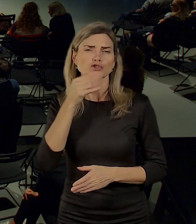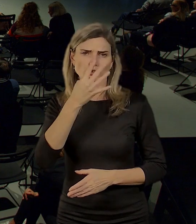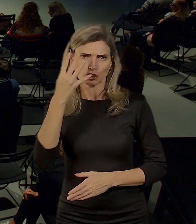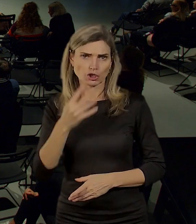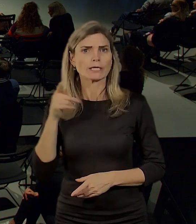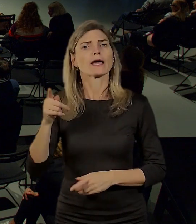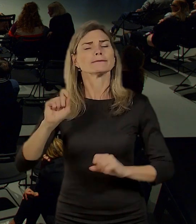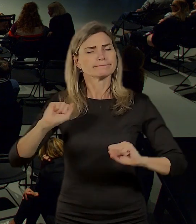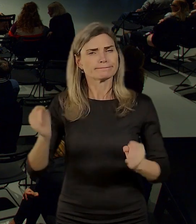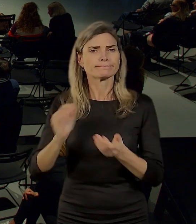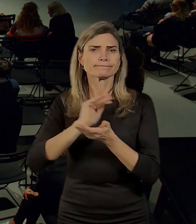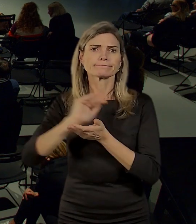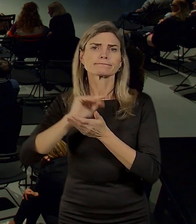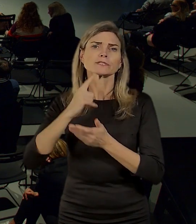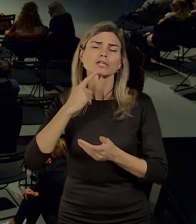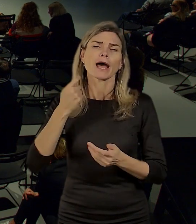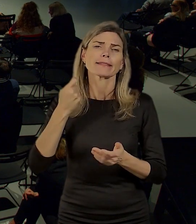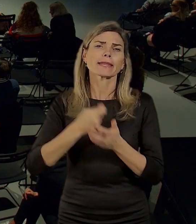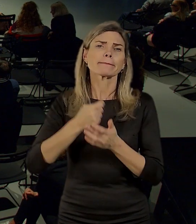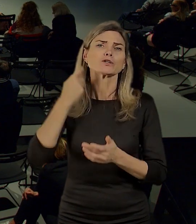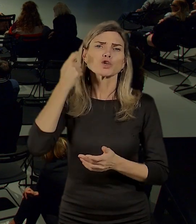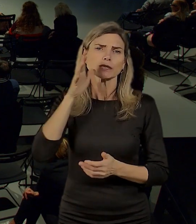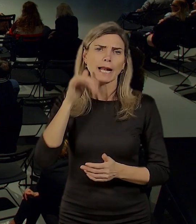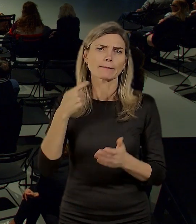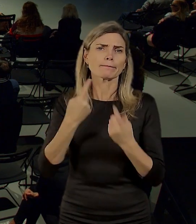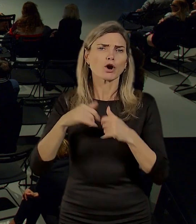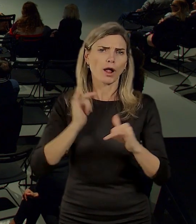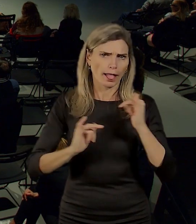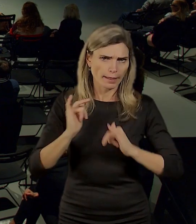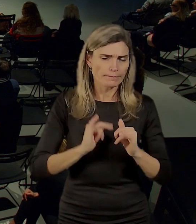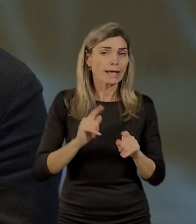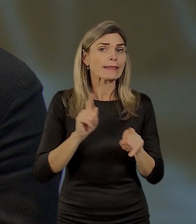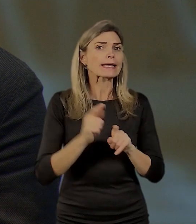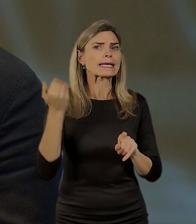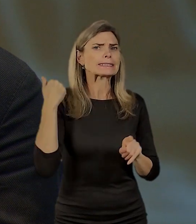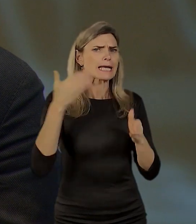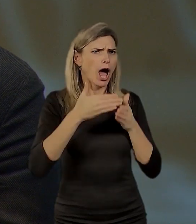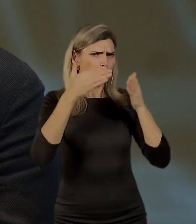with Pražská developerská, where Prague apartments should be built. So we are selecting locations.